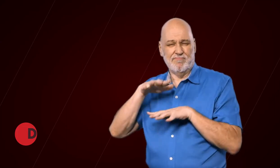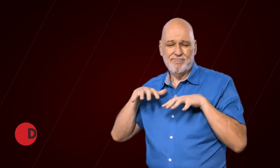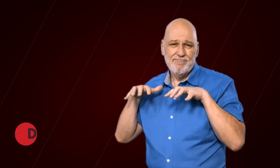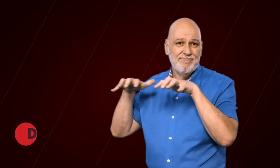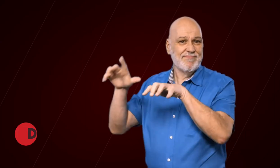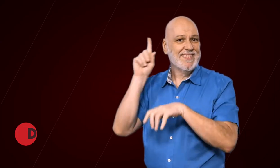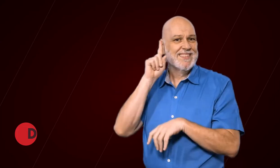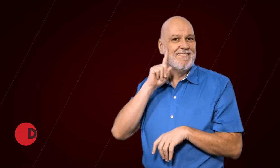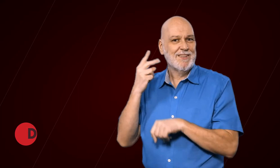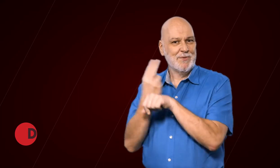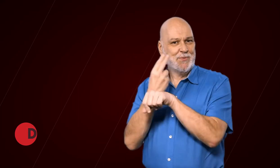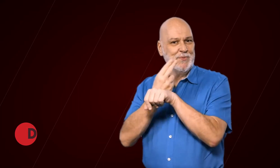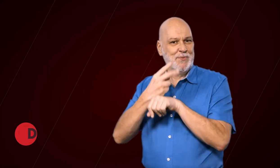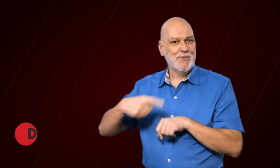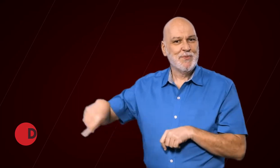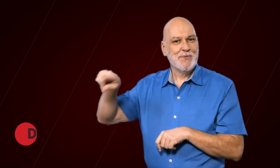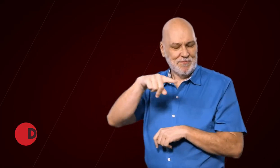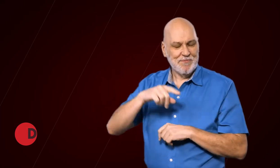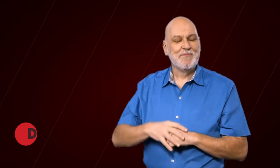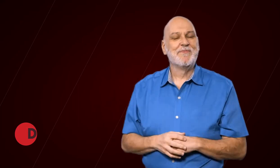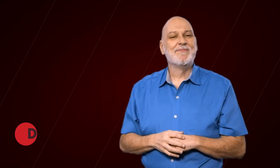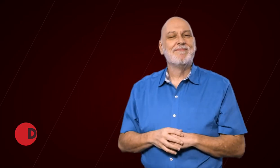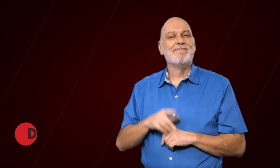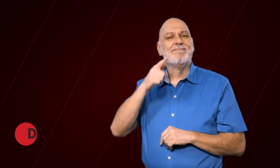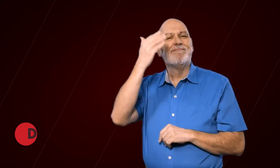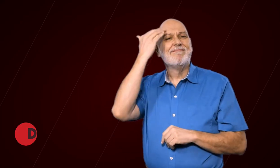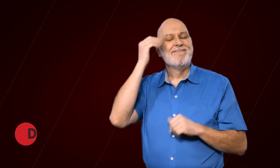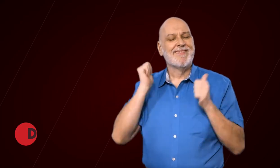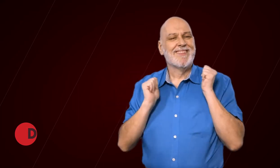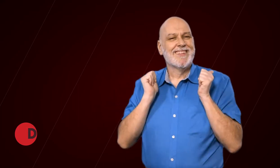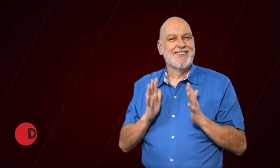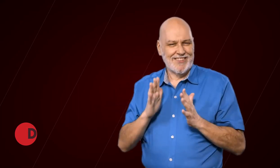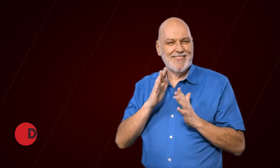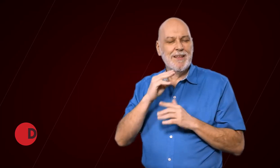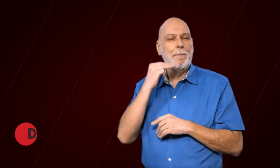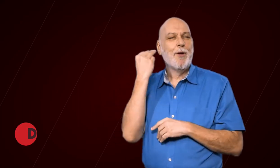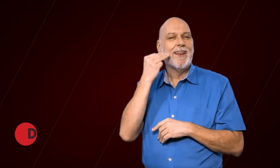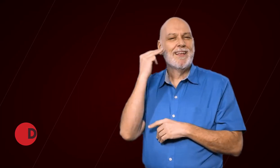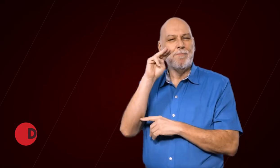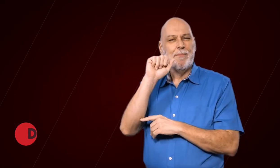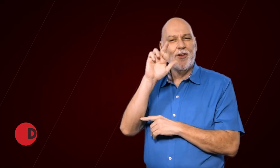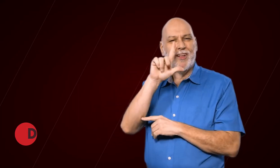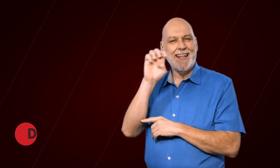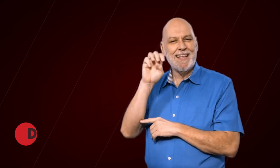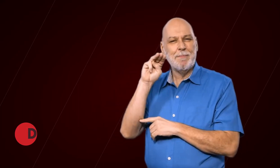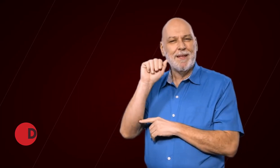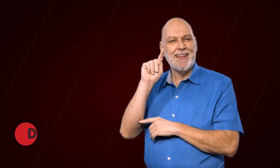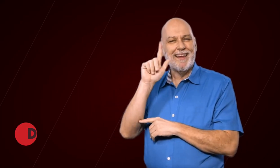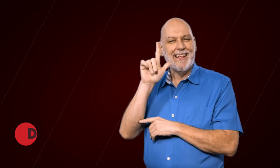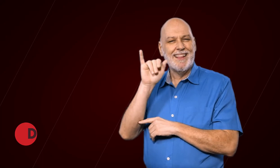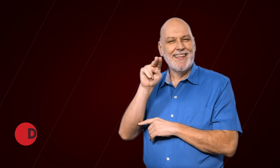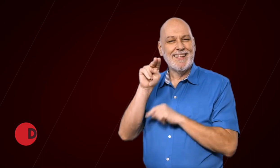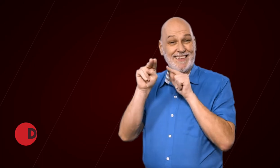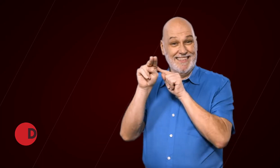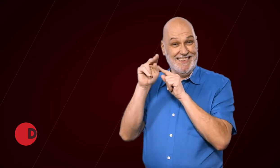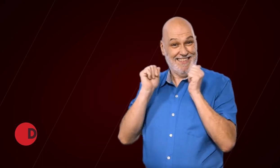used in many states in the U.S. Actress Marlee Matlin,